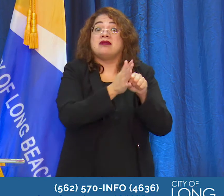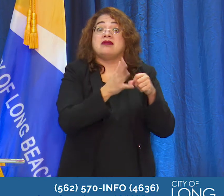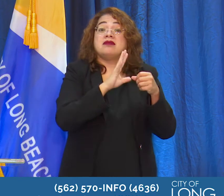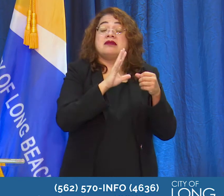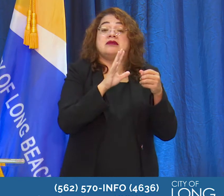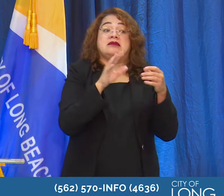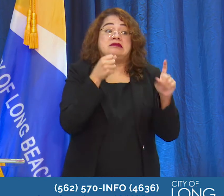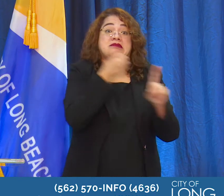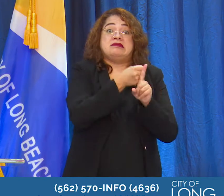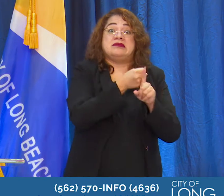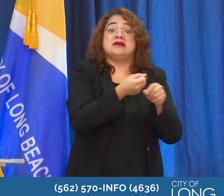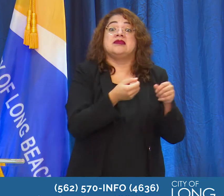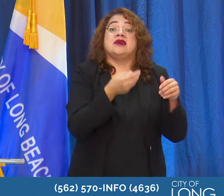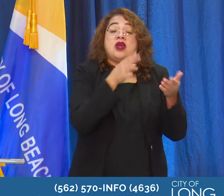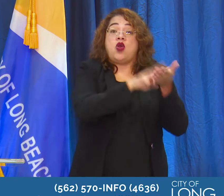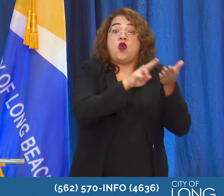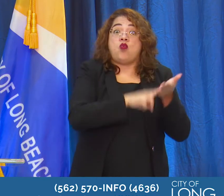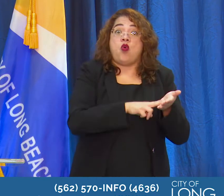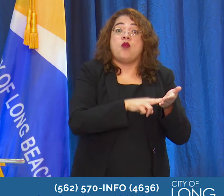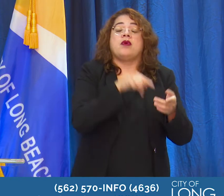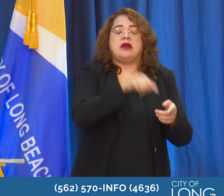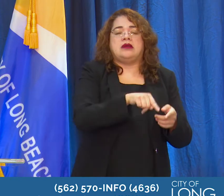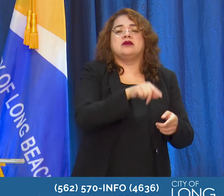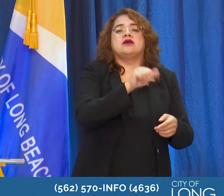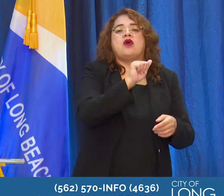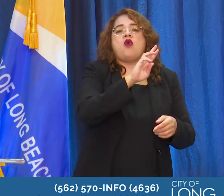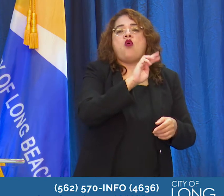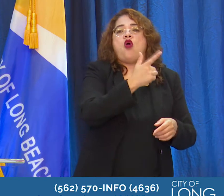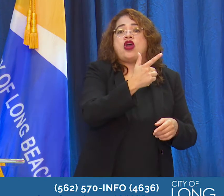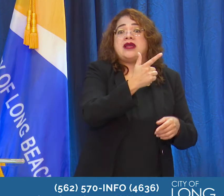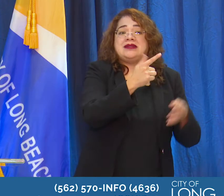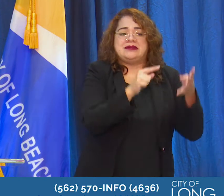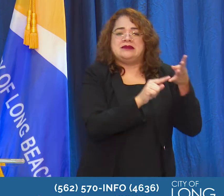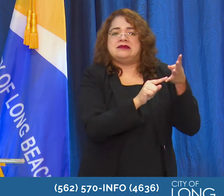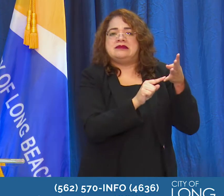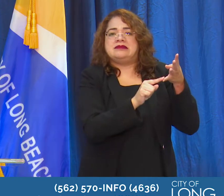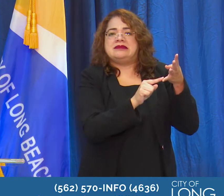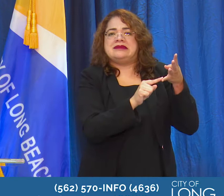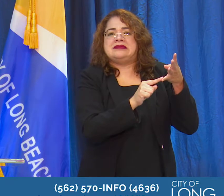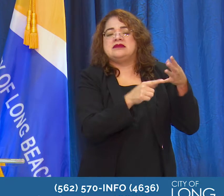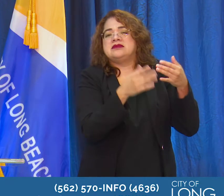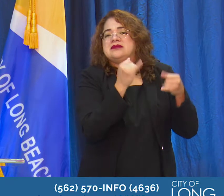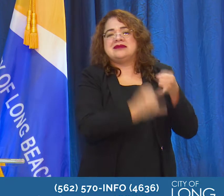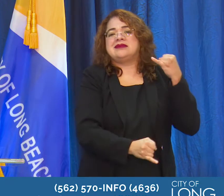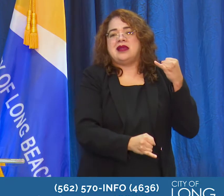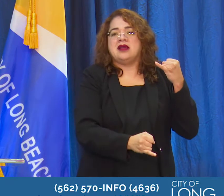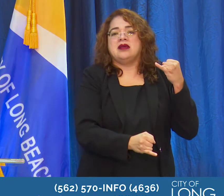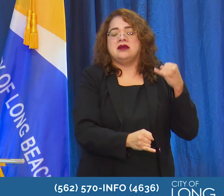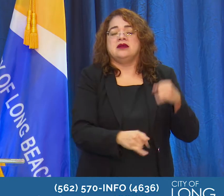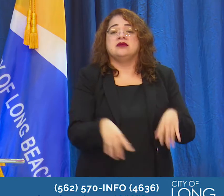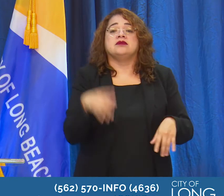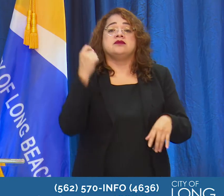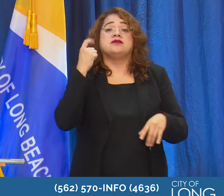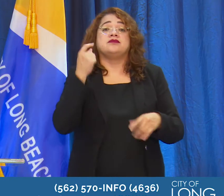Now to turn to testing. Another way we're addressing the disparity in access to affordable health coverage is by